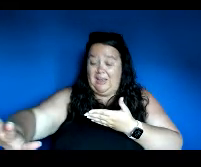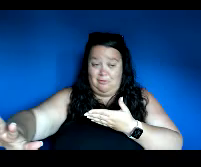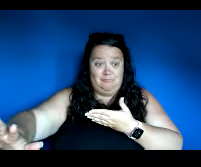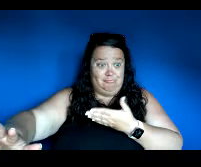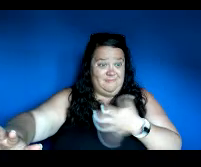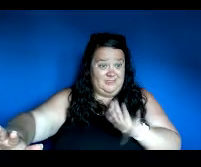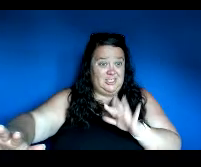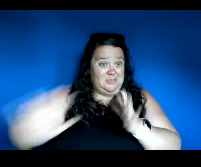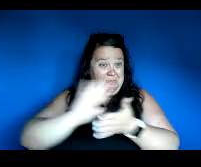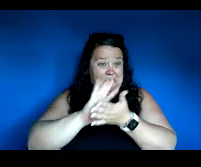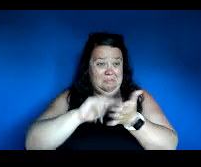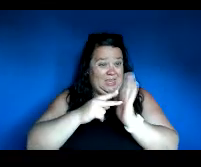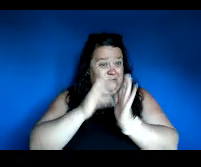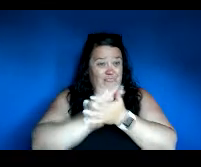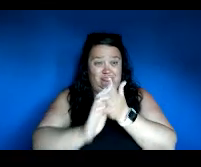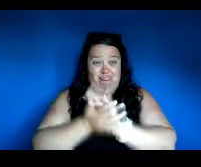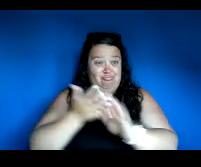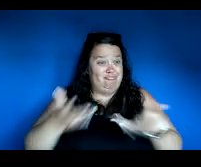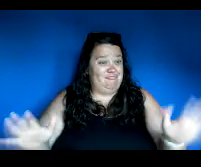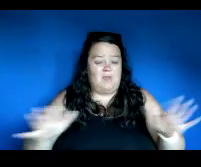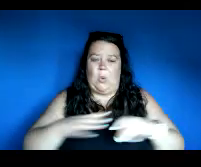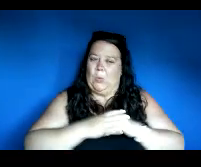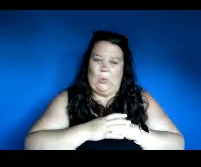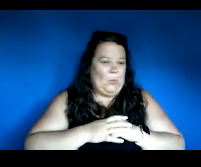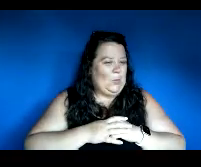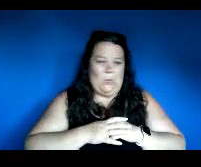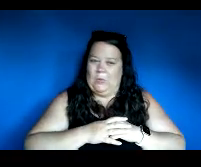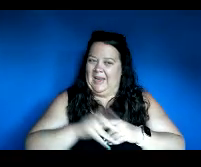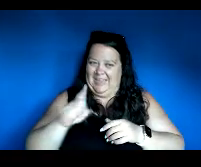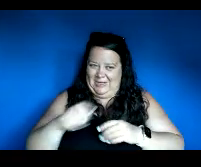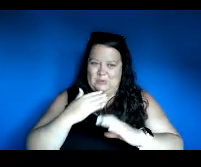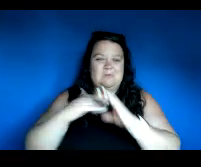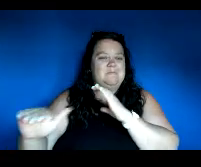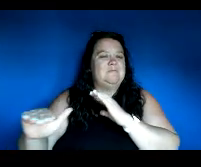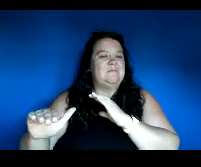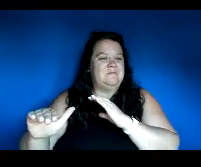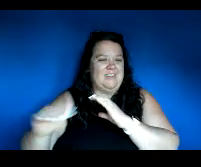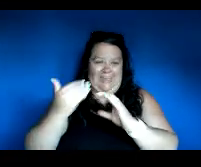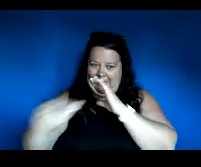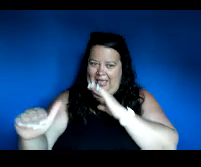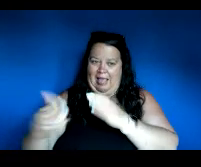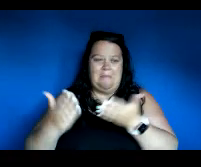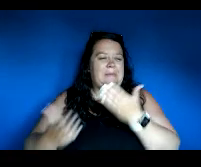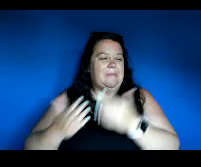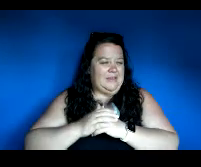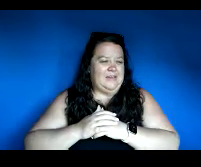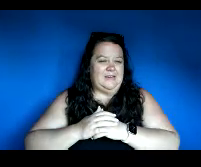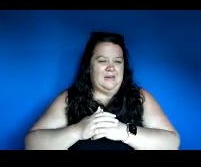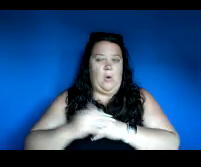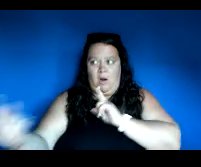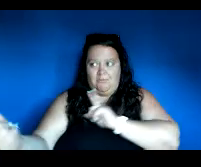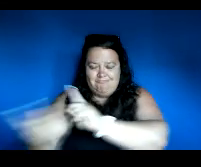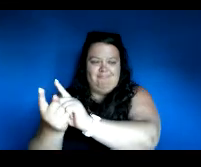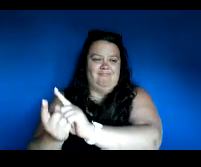Some professors are not great about responding to emails in a timely way. So it's really incumbent upon the student to make sure that they're making that connection.